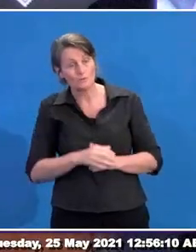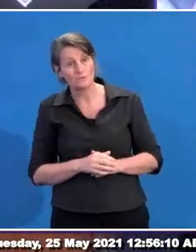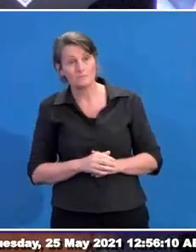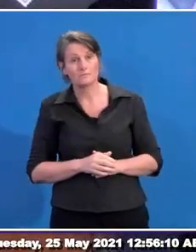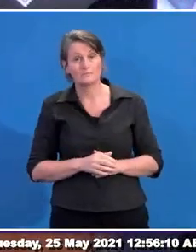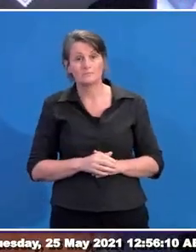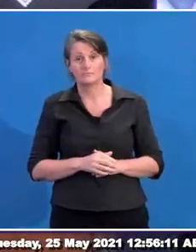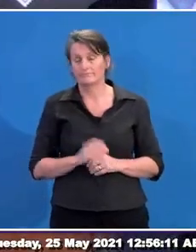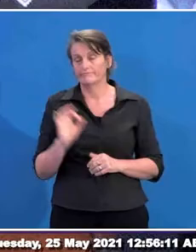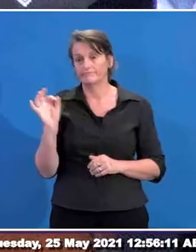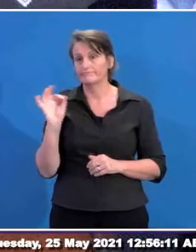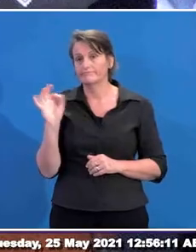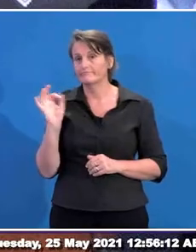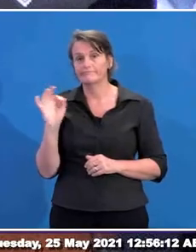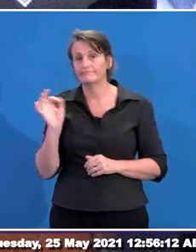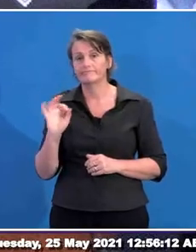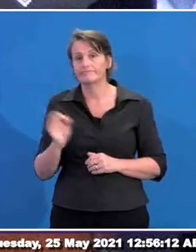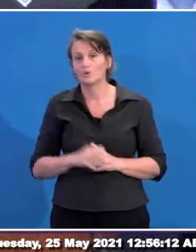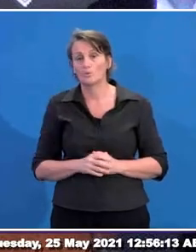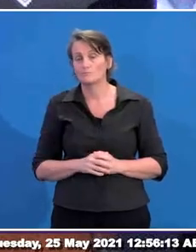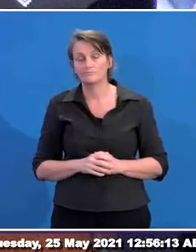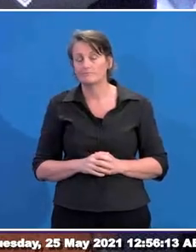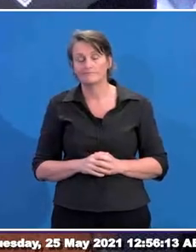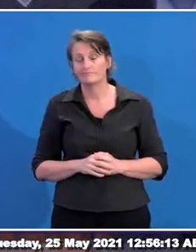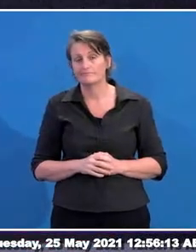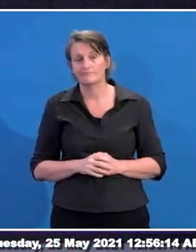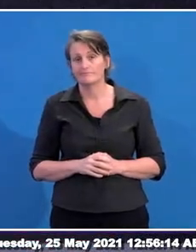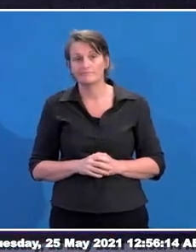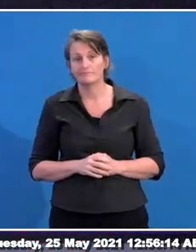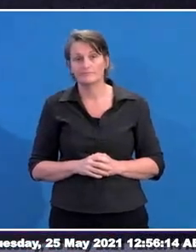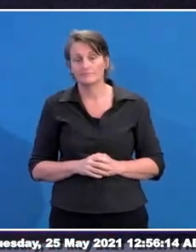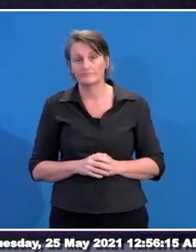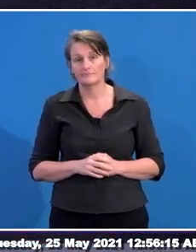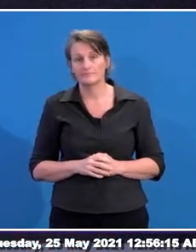No. MS EASTMAN: about what occurred? No, no.